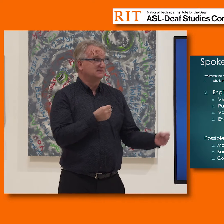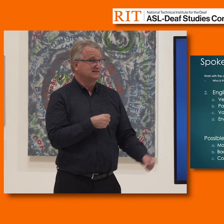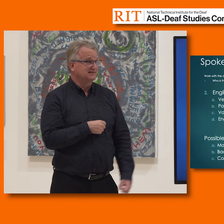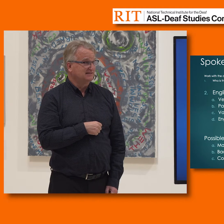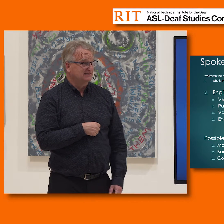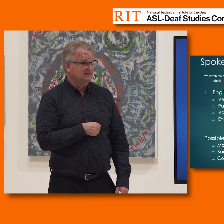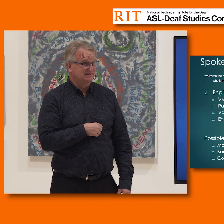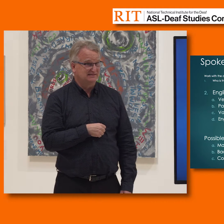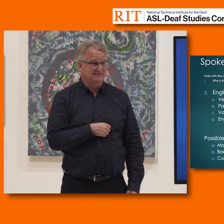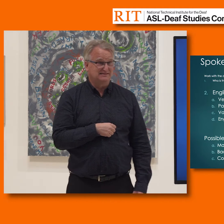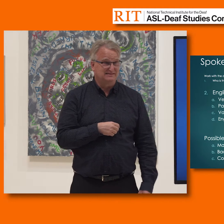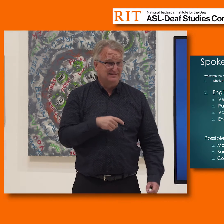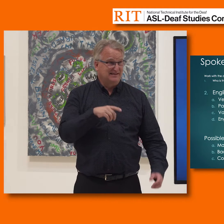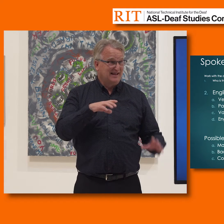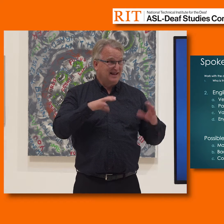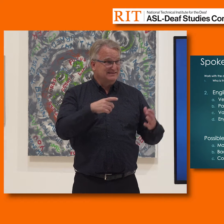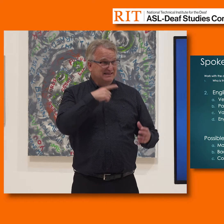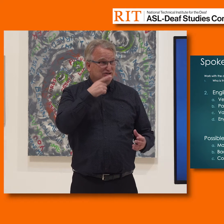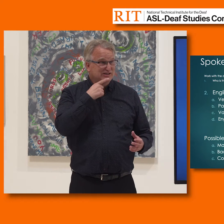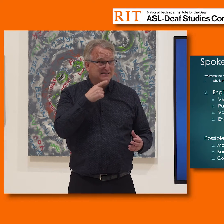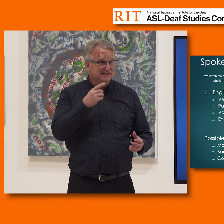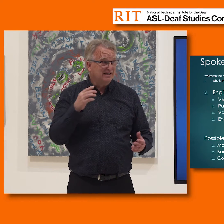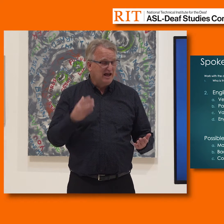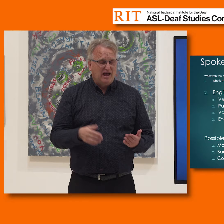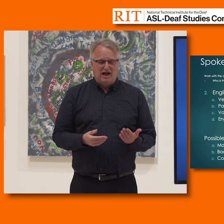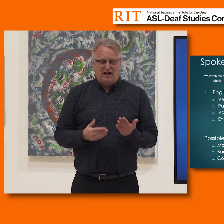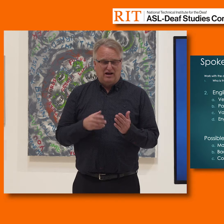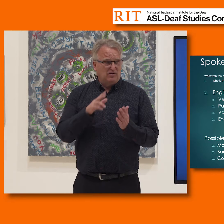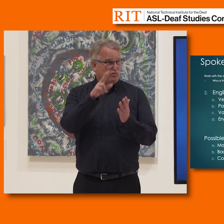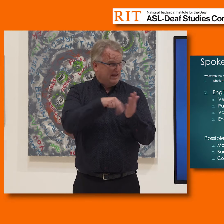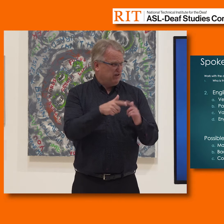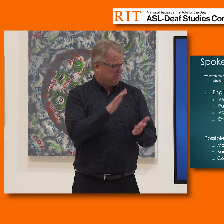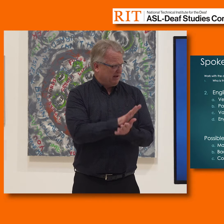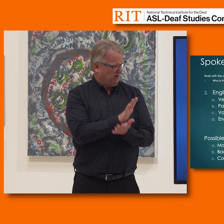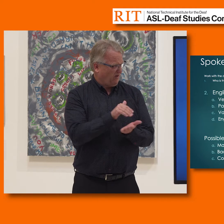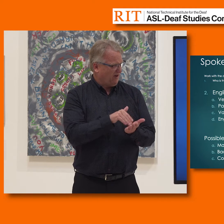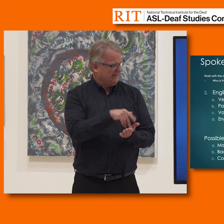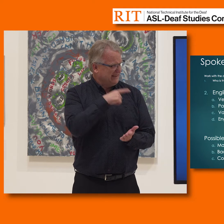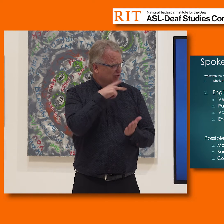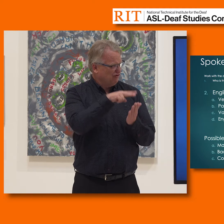It may be presented at a very fast pace. We're all familiar with speakers